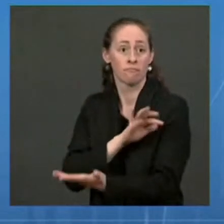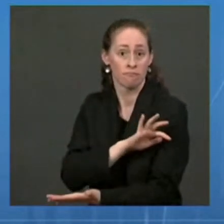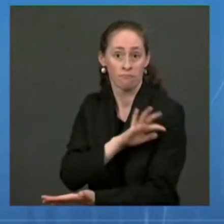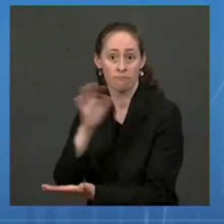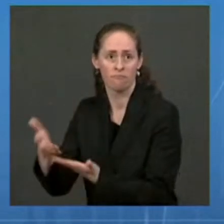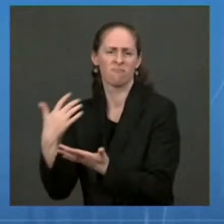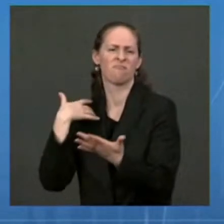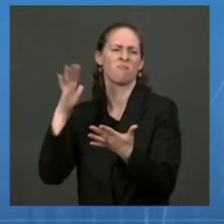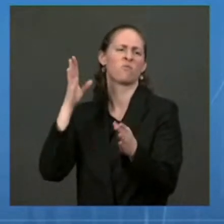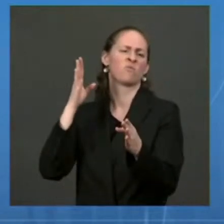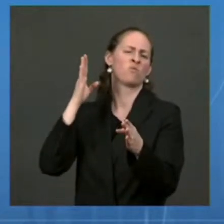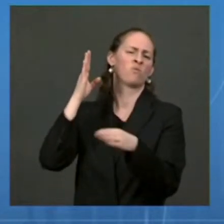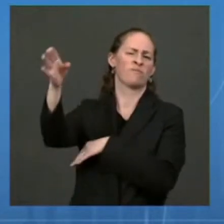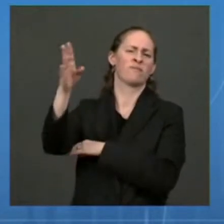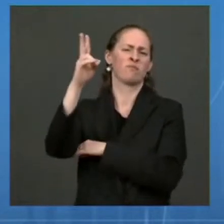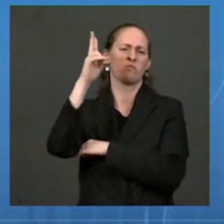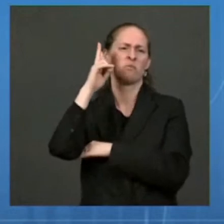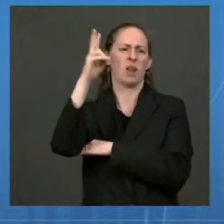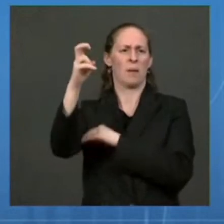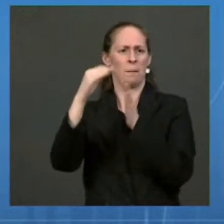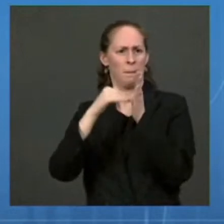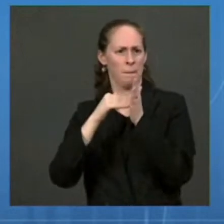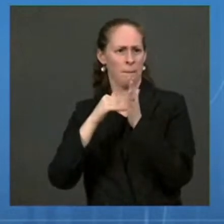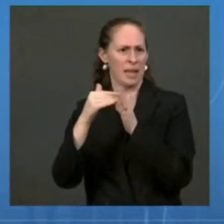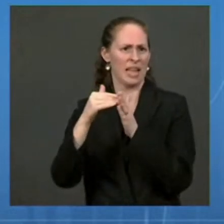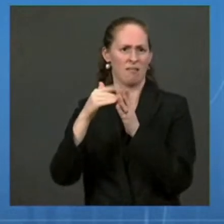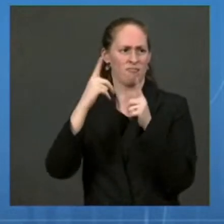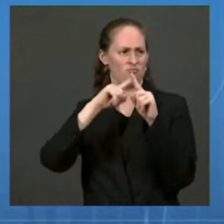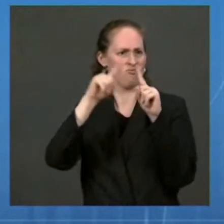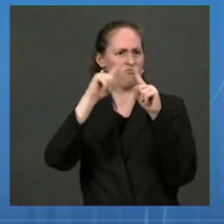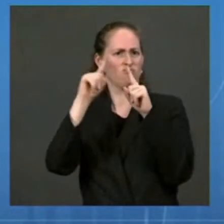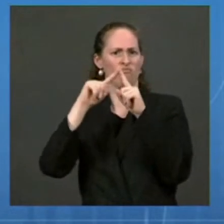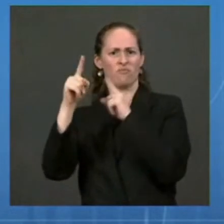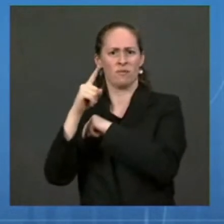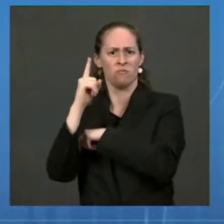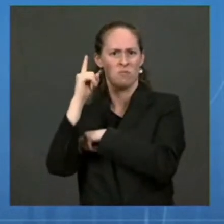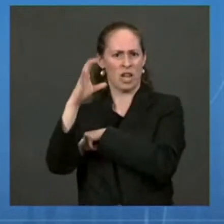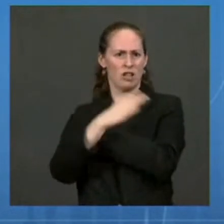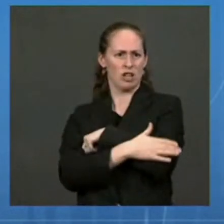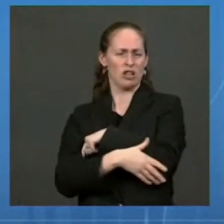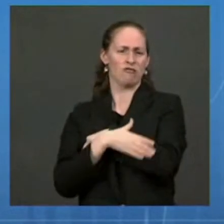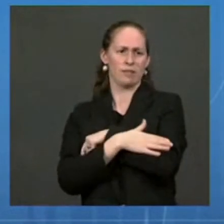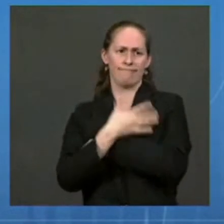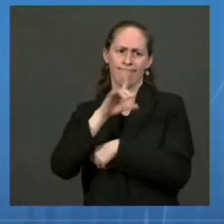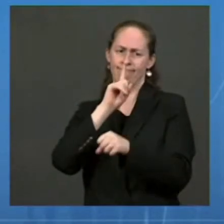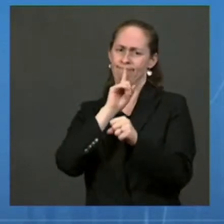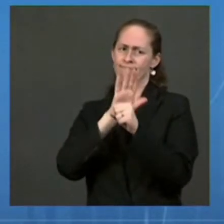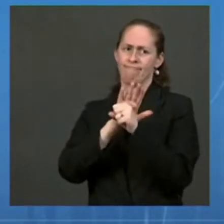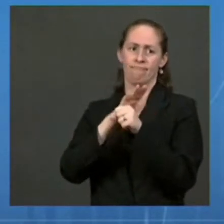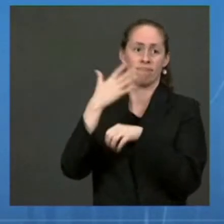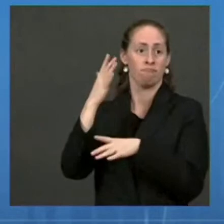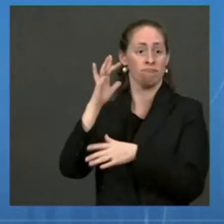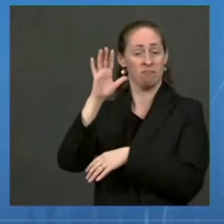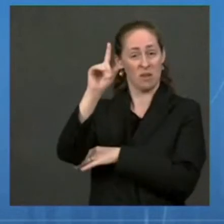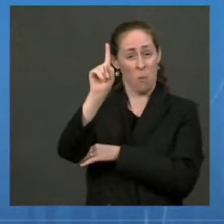I START BY REMINDING PEOPLE ON WHAT THE U.S. IS DOING ON VACCINE SUPPLIES. WE HAVE SENT OVER 200 MILLION